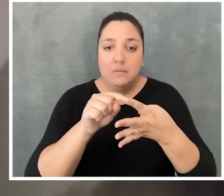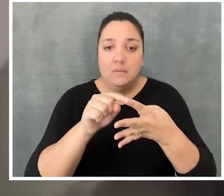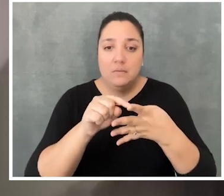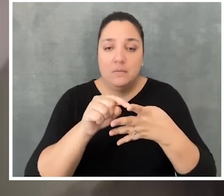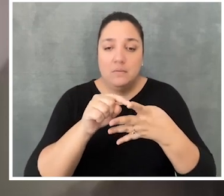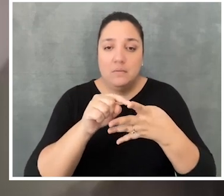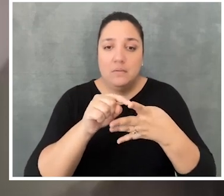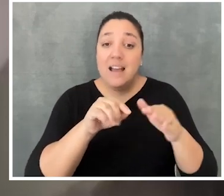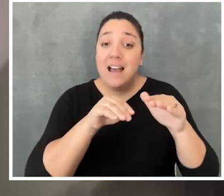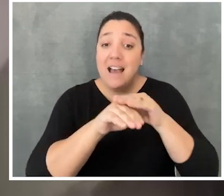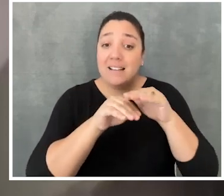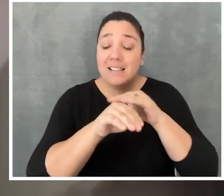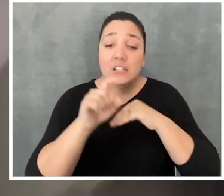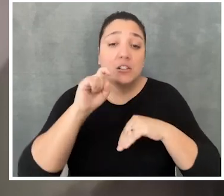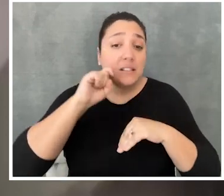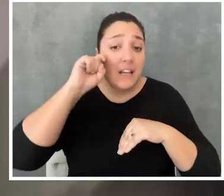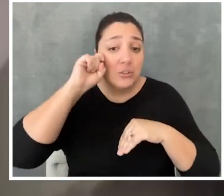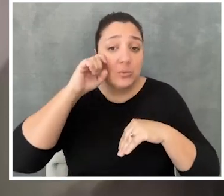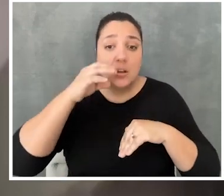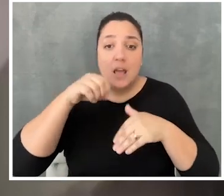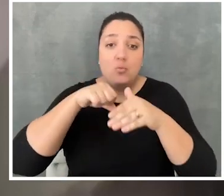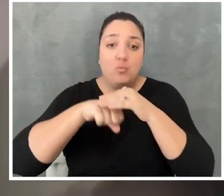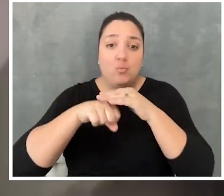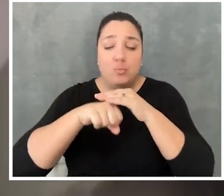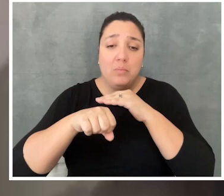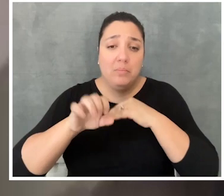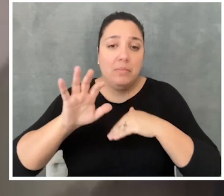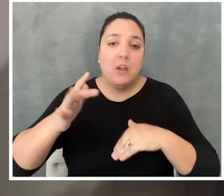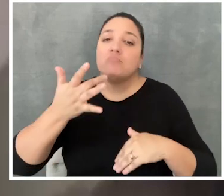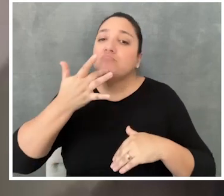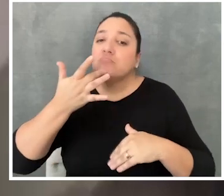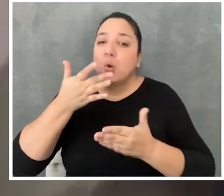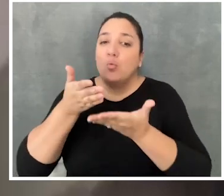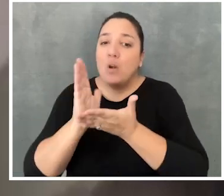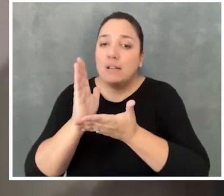access to sexual and reproductive health and rights, access to employment,